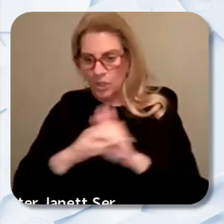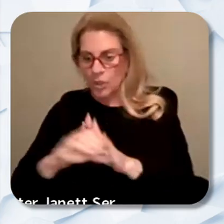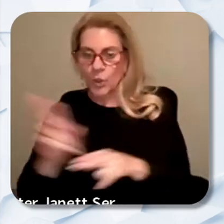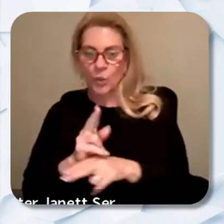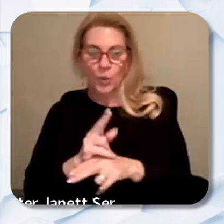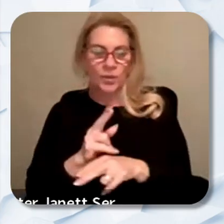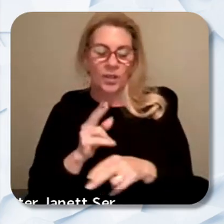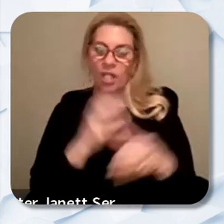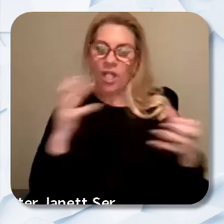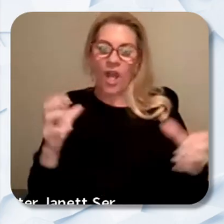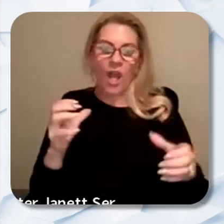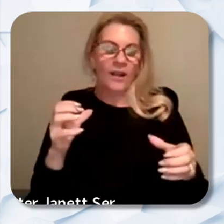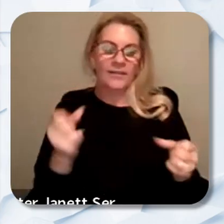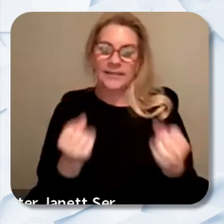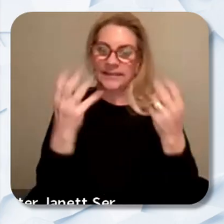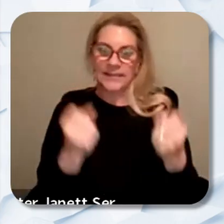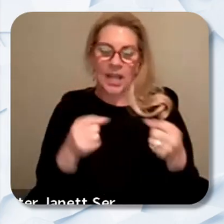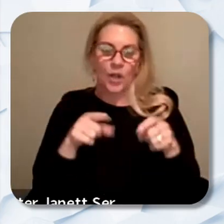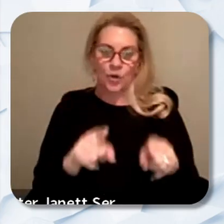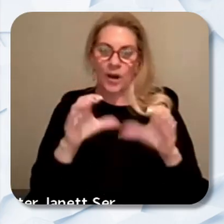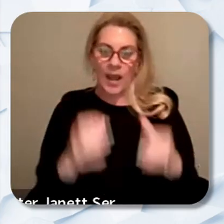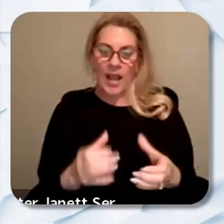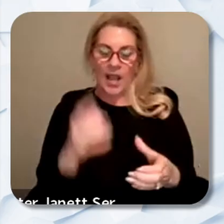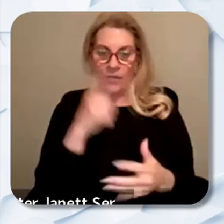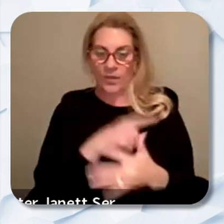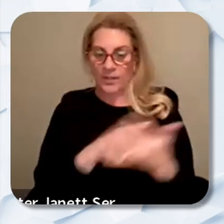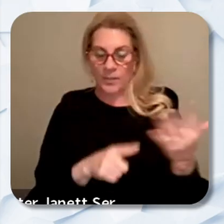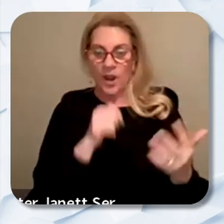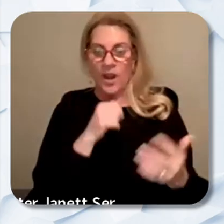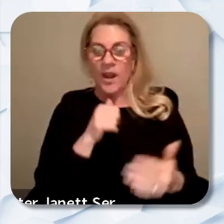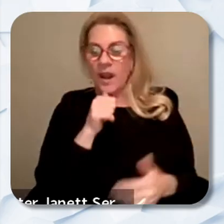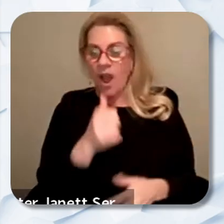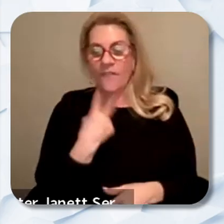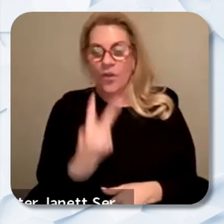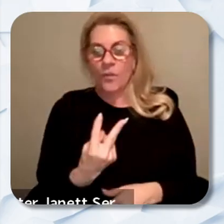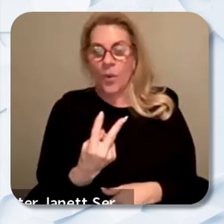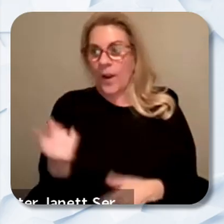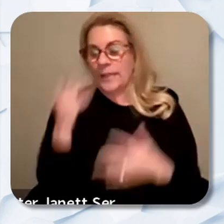language at school too or even for those kids who are nonverbal or choosing to be nonverbal.